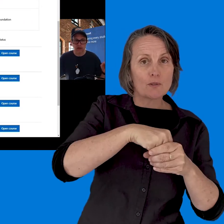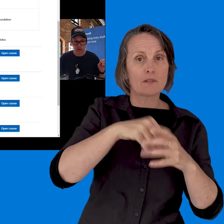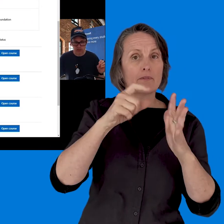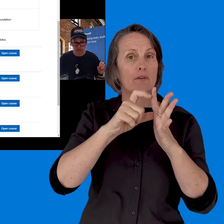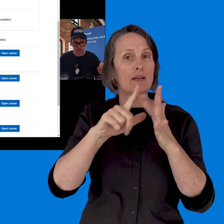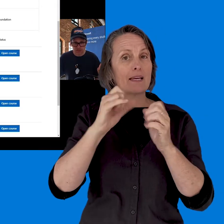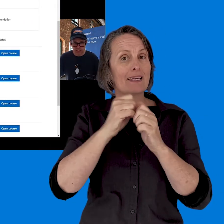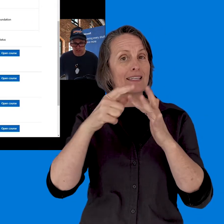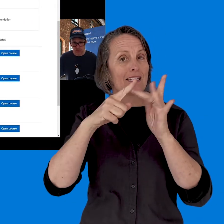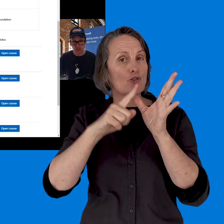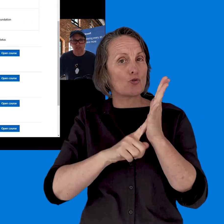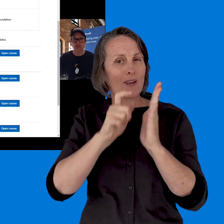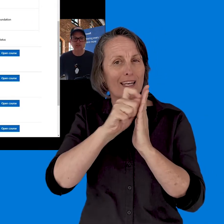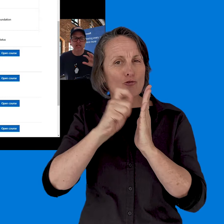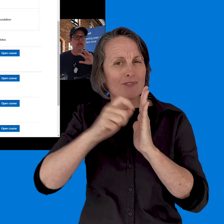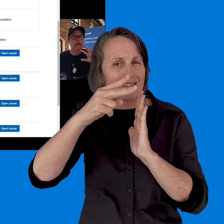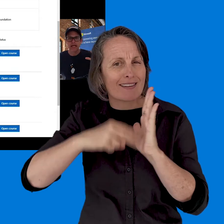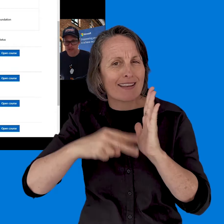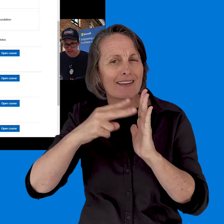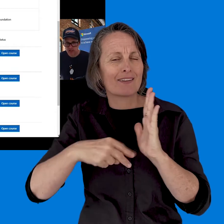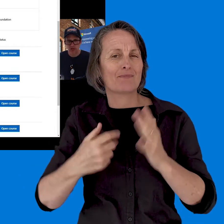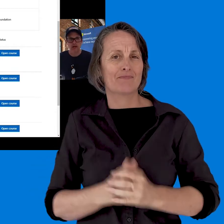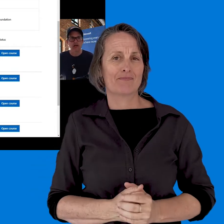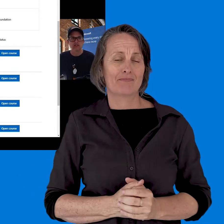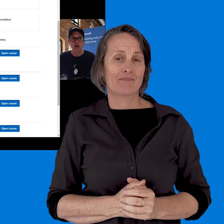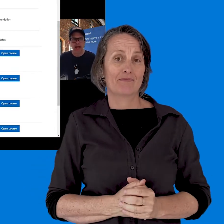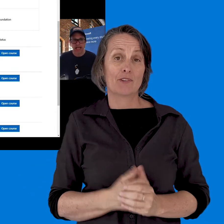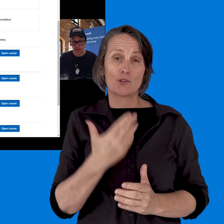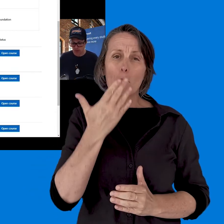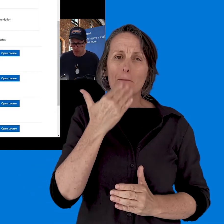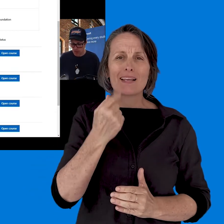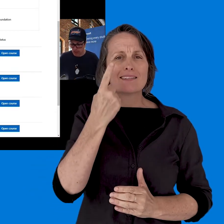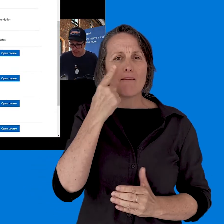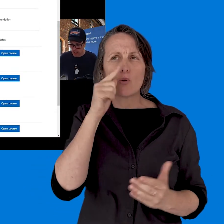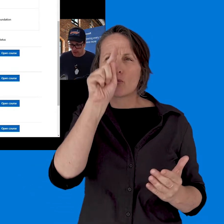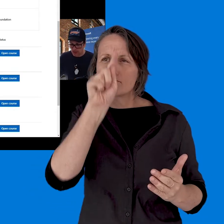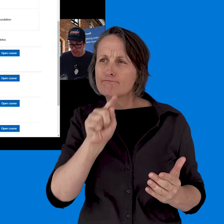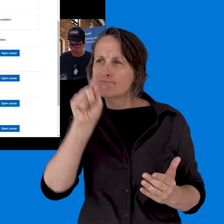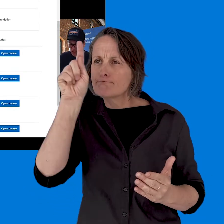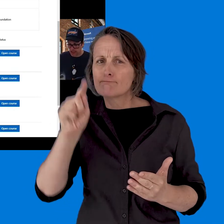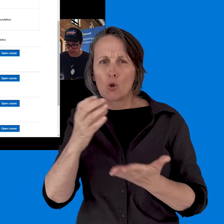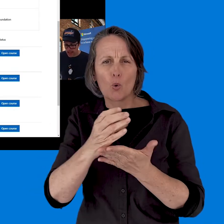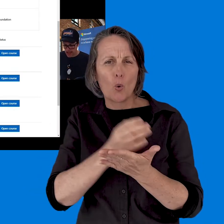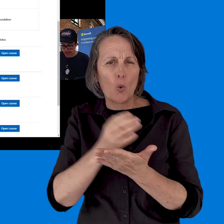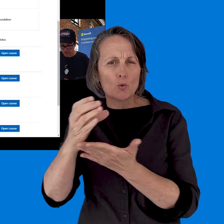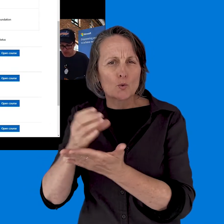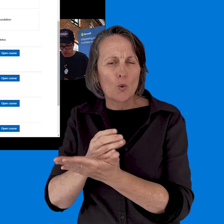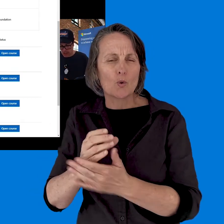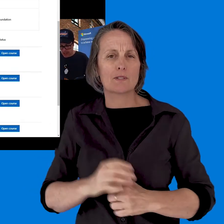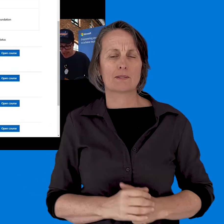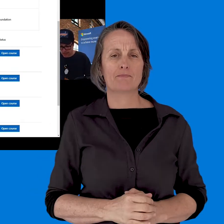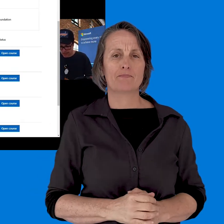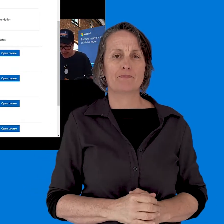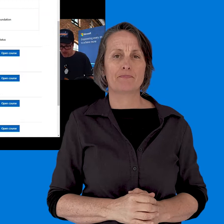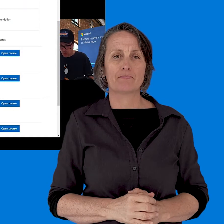inclusive digital literacy, et cetera. So again, I really encourage you to get in there and have a look at that.